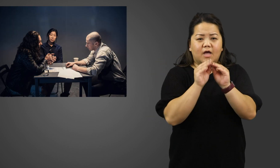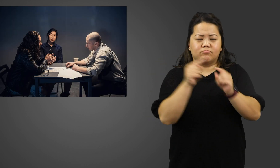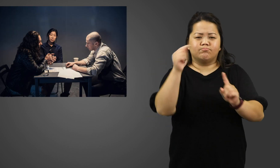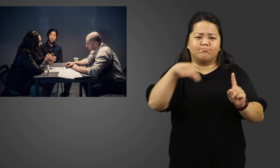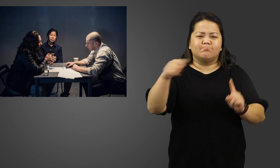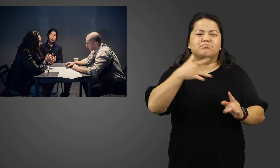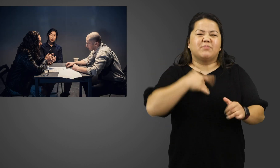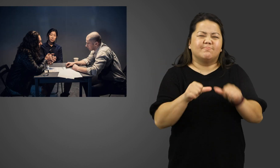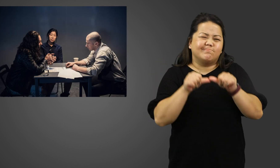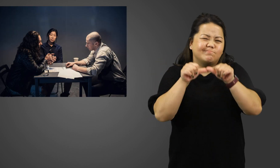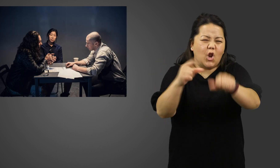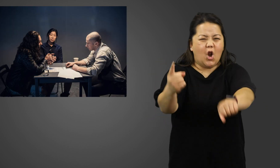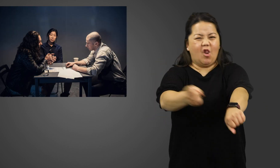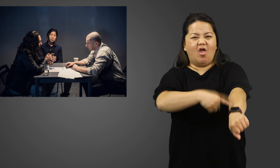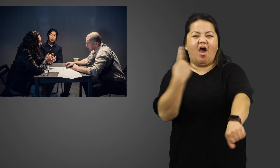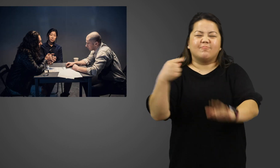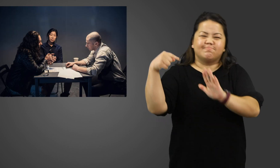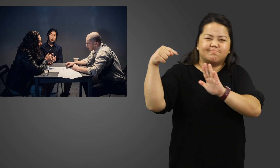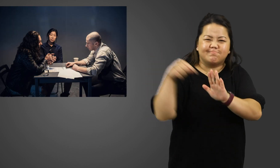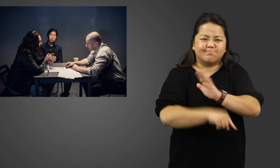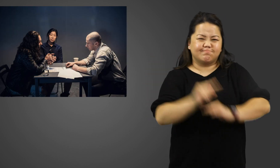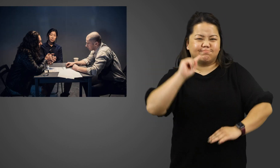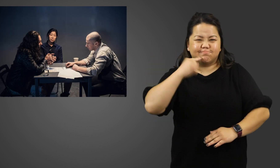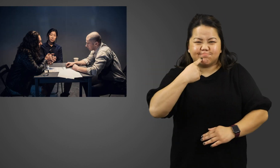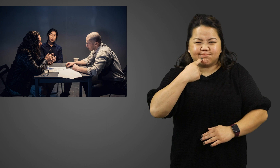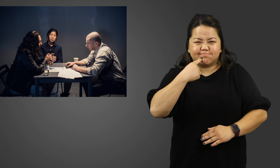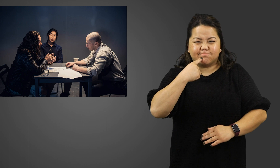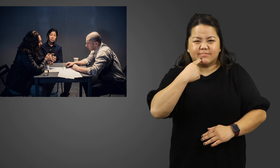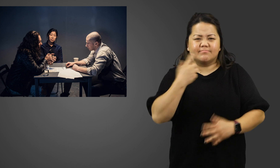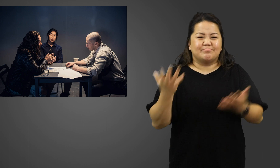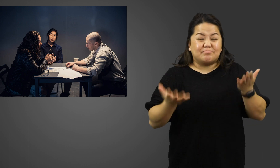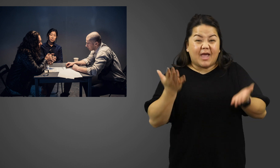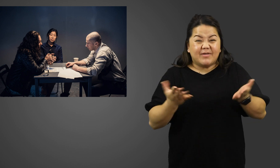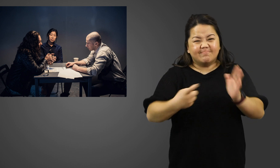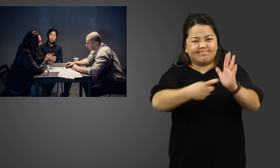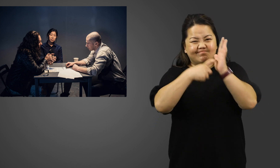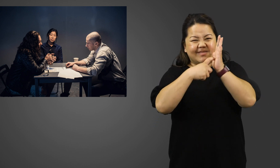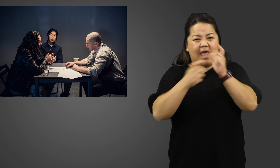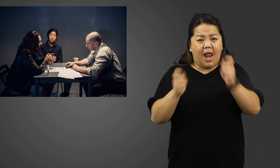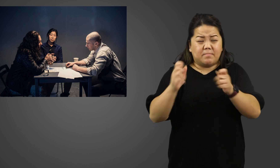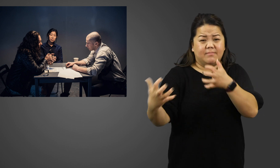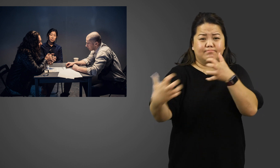Meetings that are longer or more intense, such as parole or probation meetings,